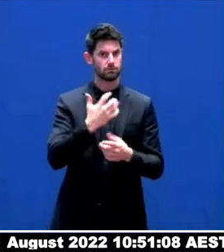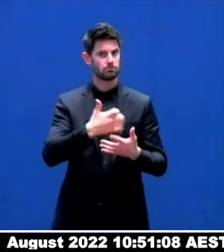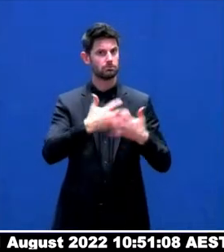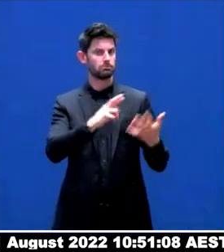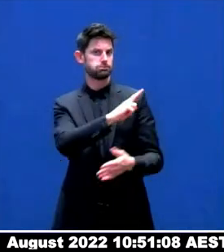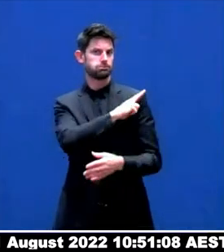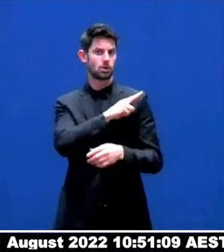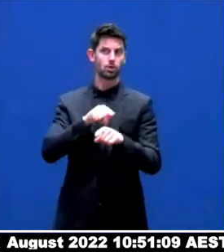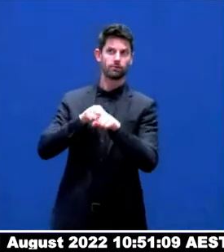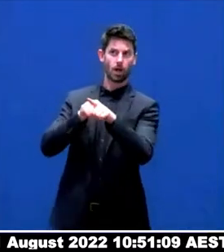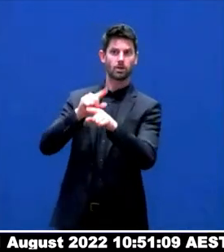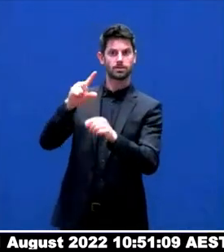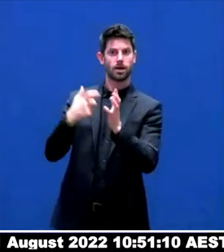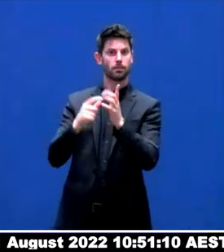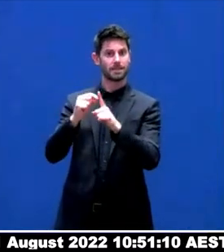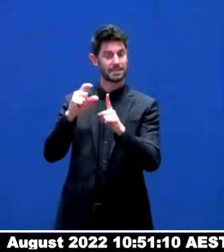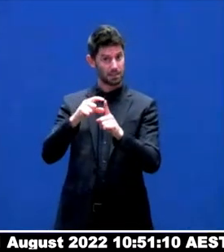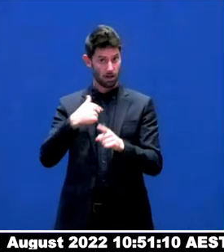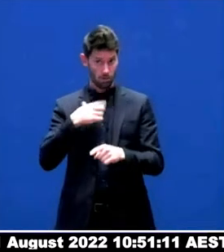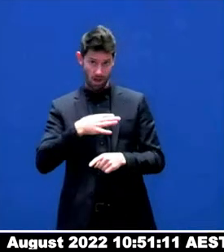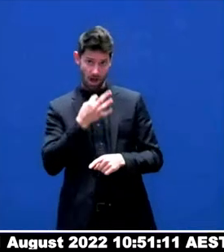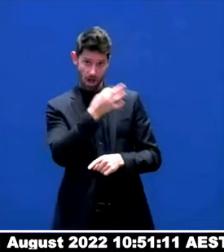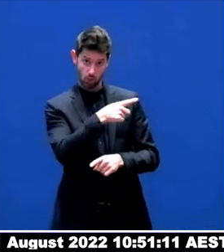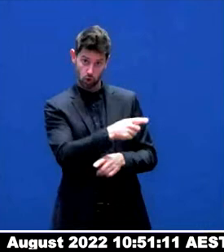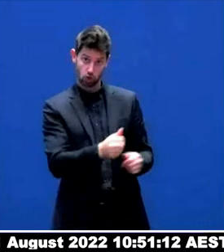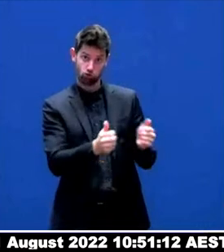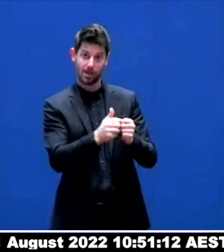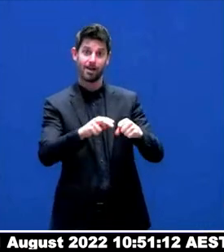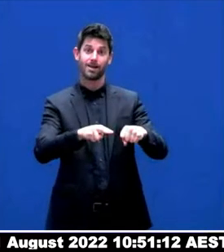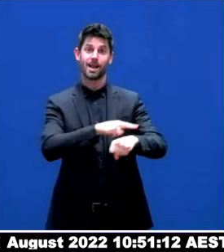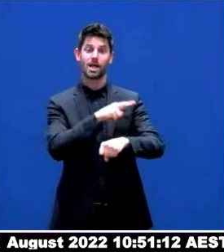the CRPD, would you agree with me that a National Housing Supply and Affordability